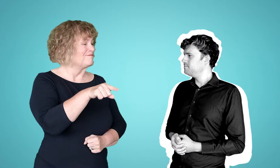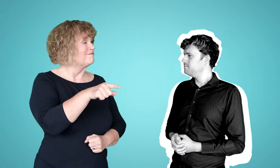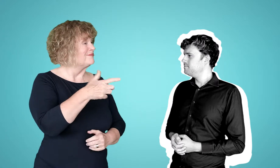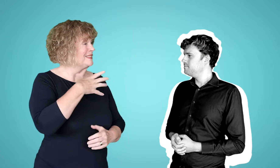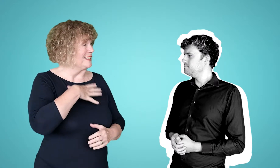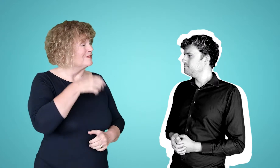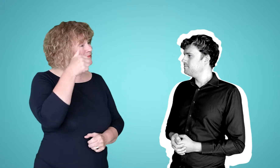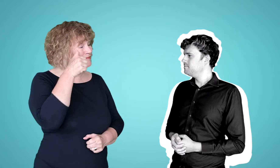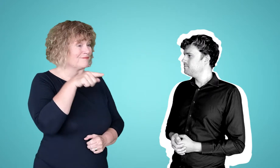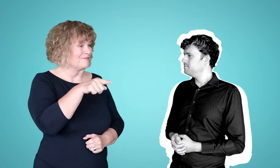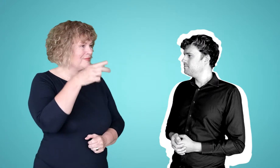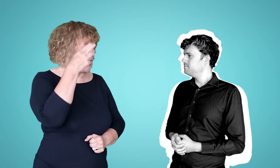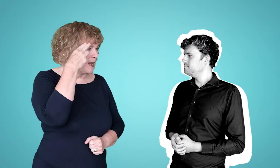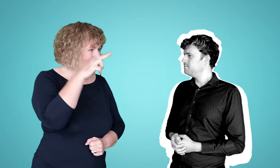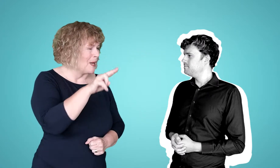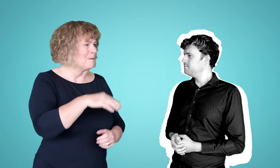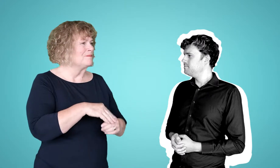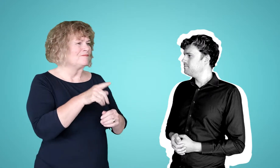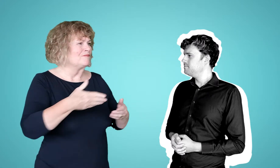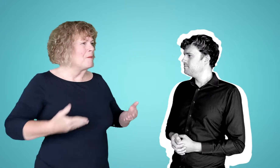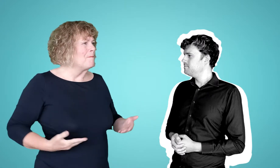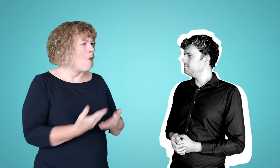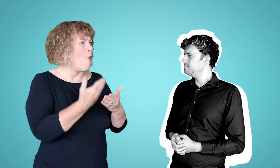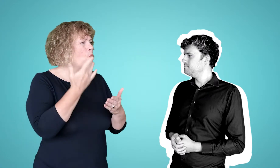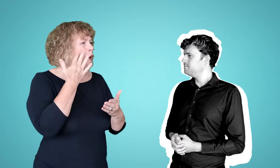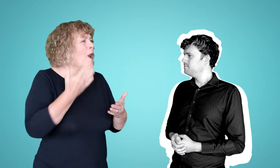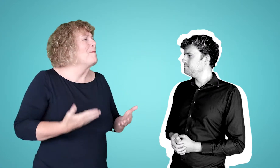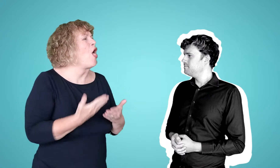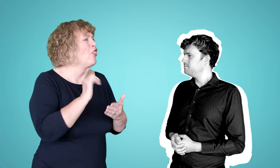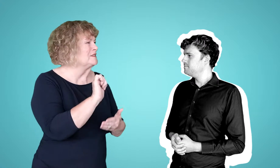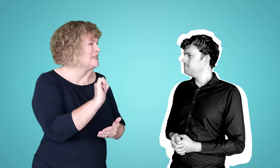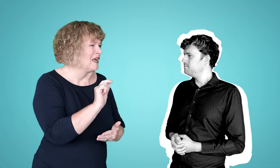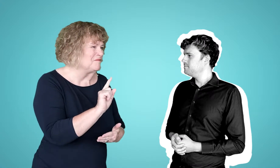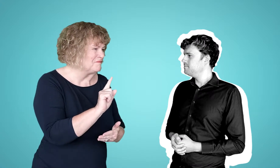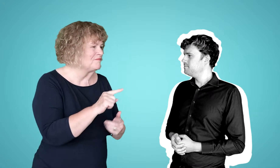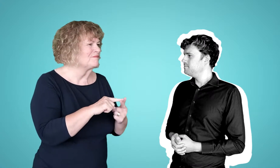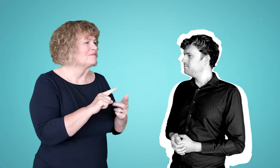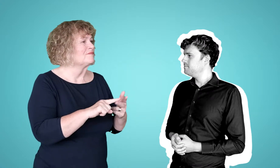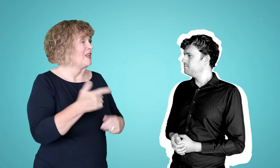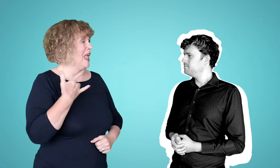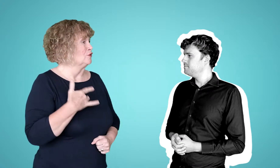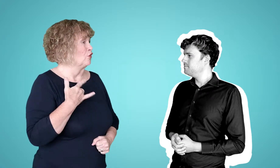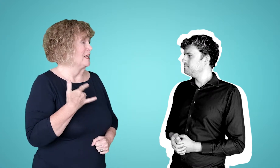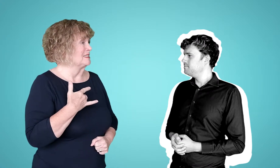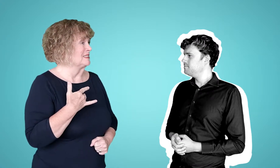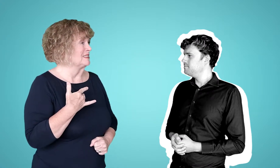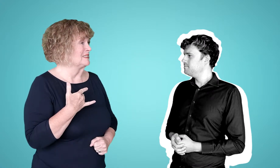their name, date of birth and address